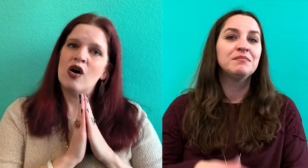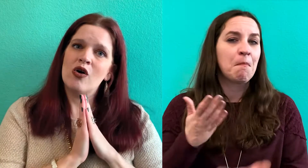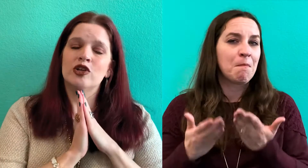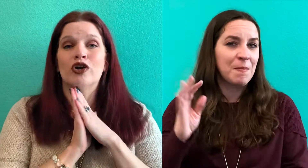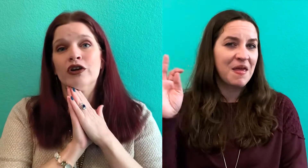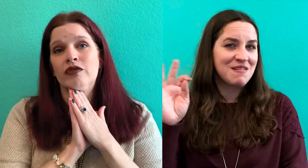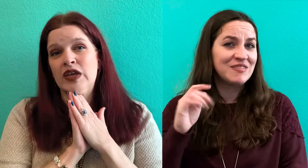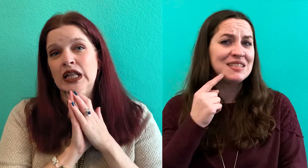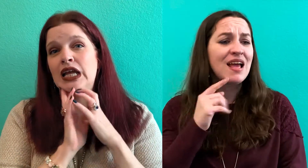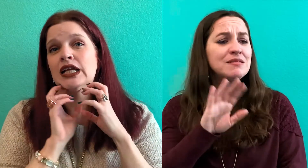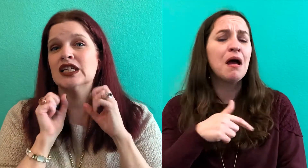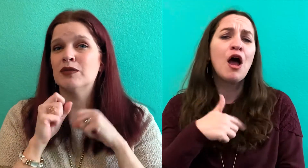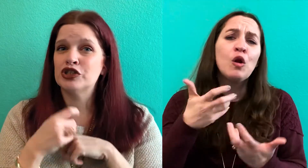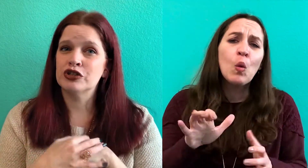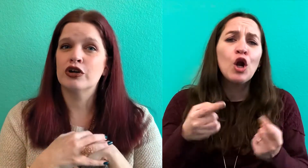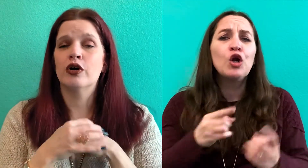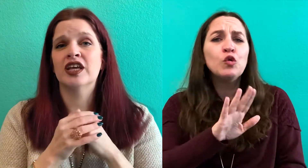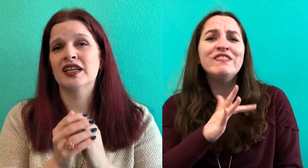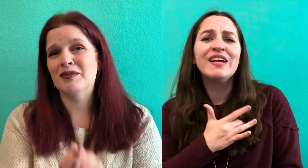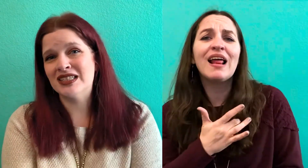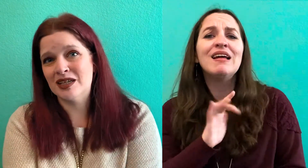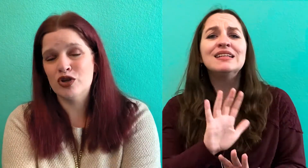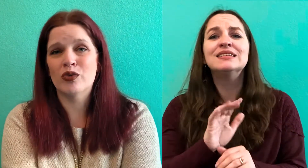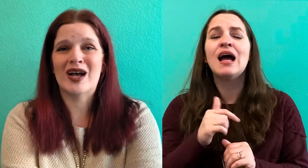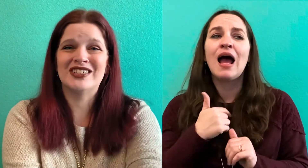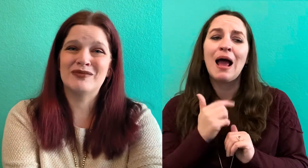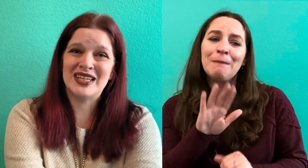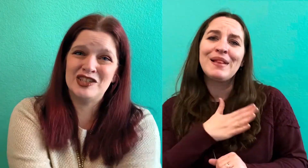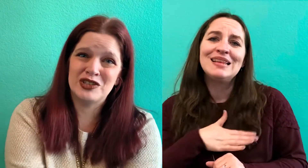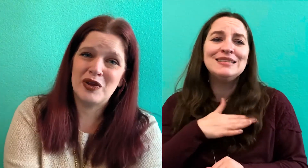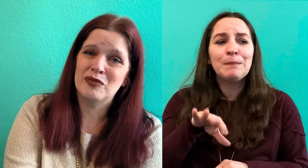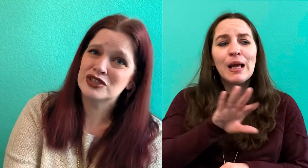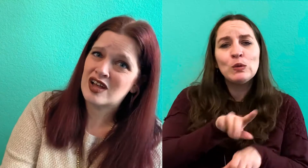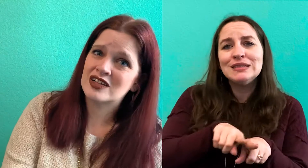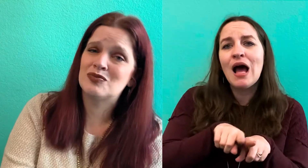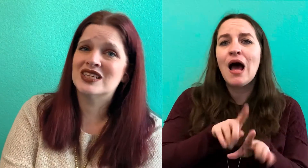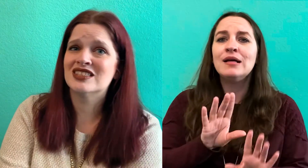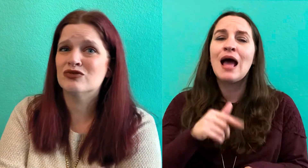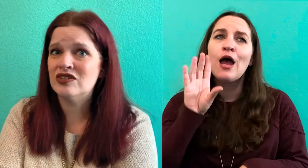"oh, I don't wanna hurt your feelings and I'm going to sugarcoat it, I'm going to tiptoe around it, but I need you to pick up your socks because it's really